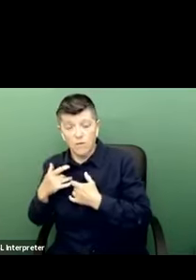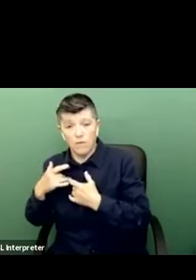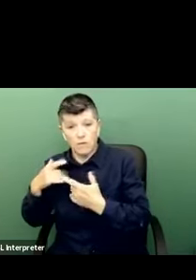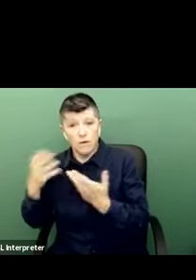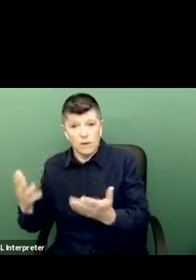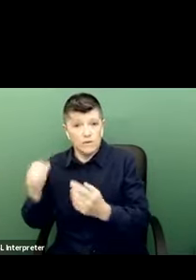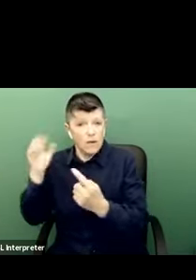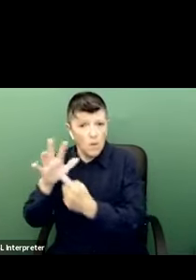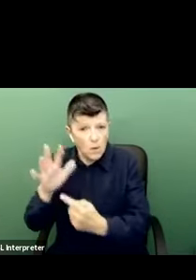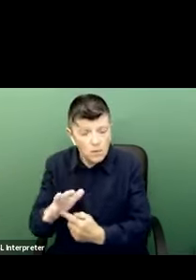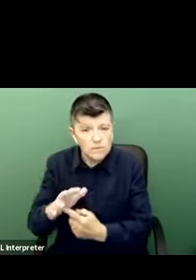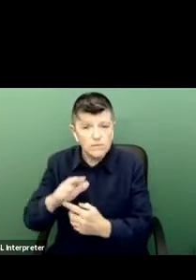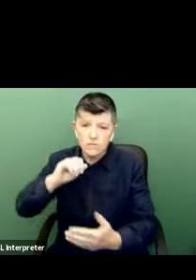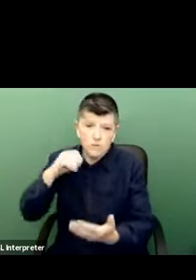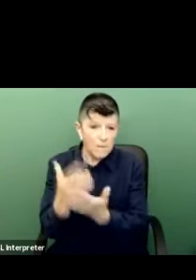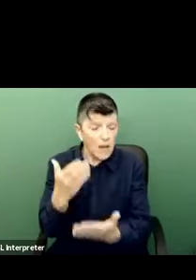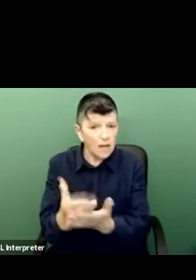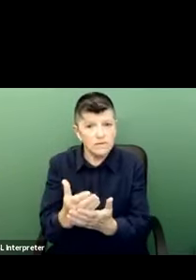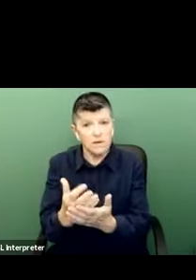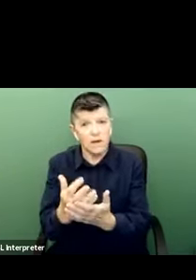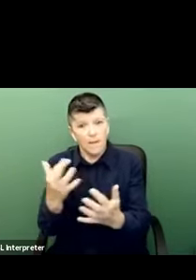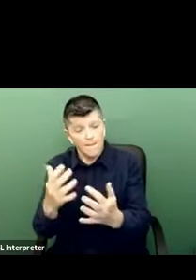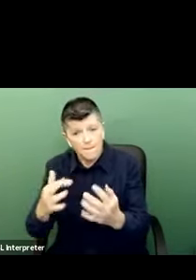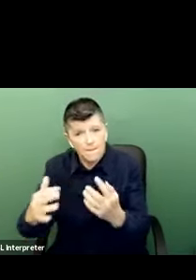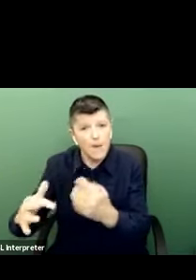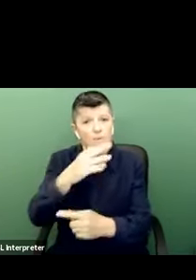its ad ject failure to provide the income